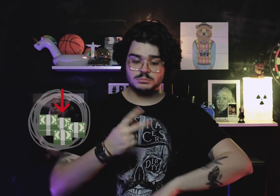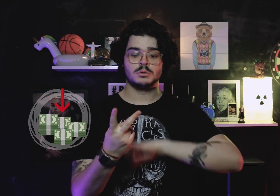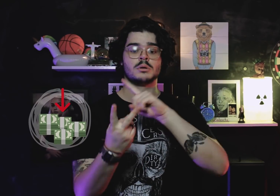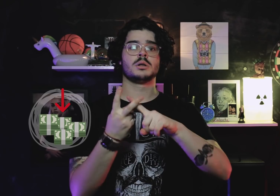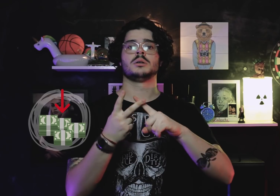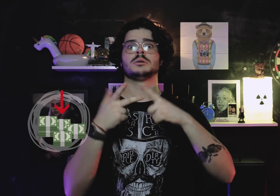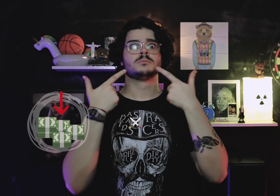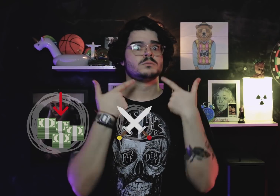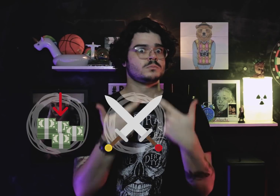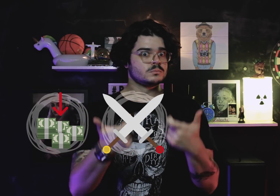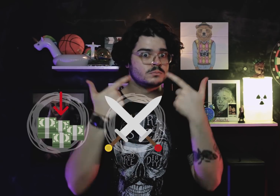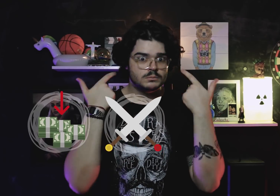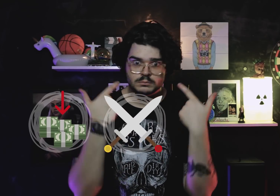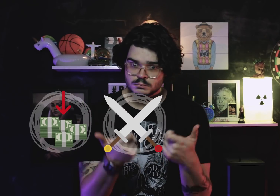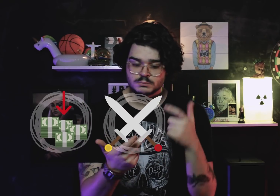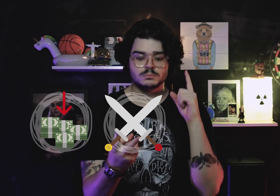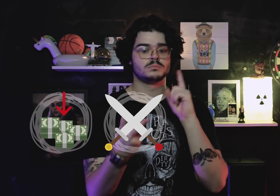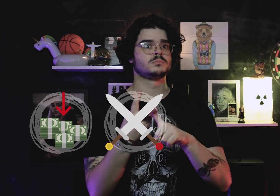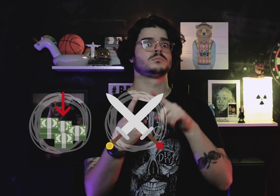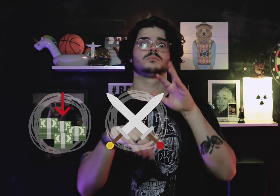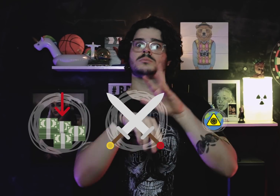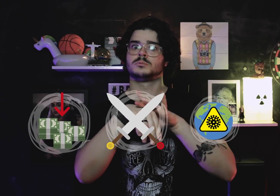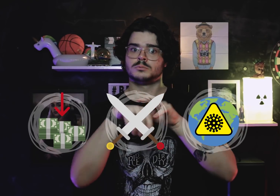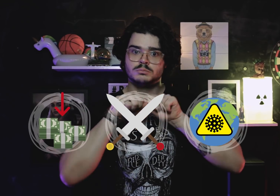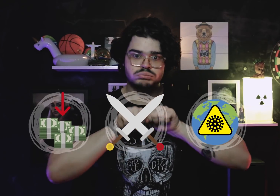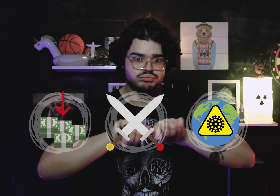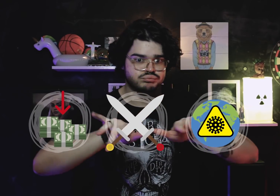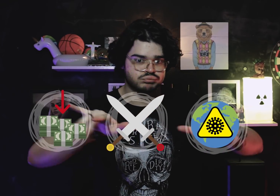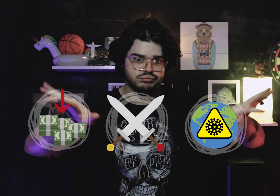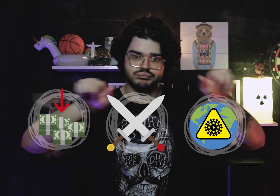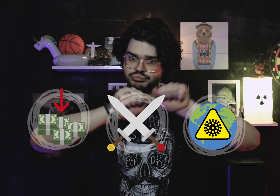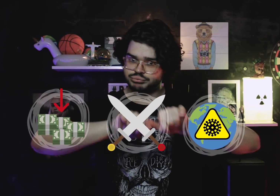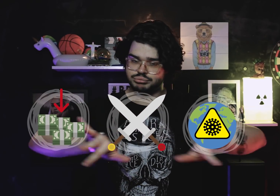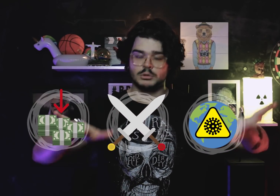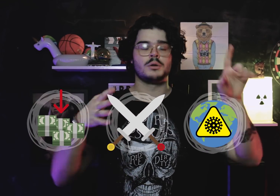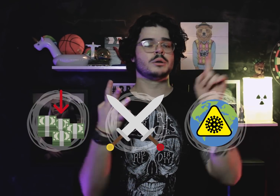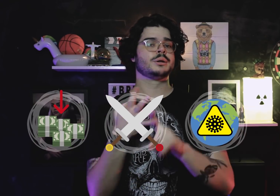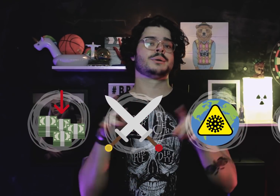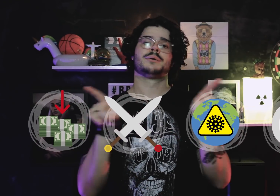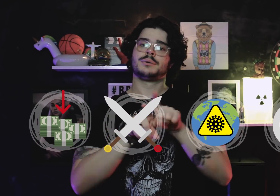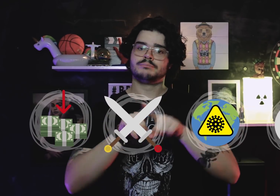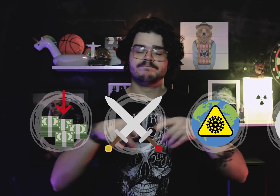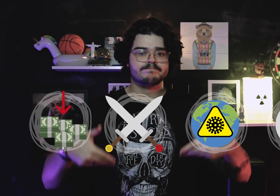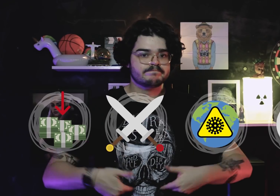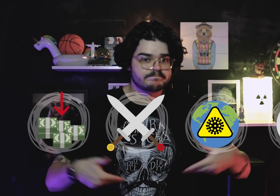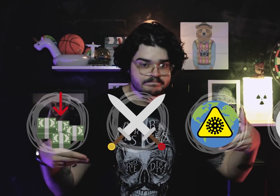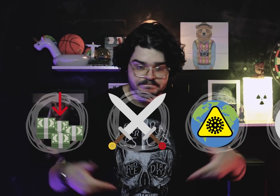wars, epidemics and hunger,